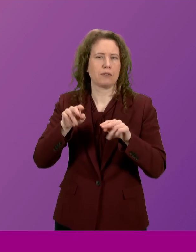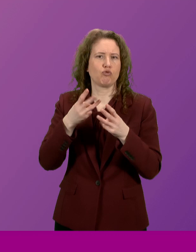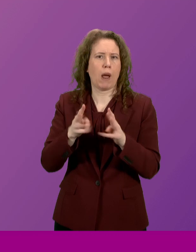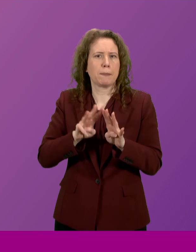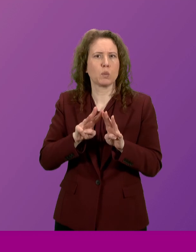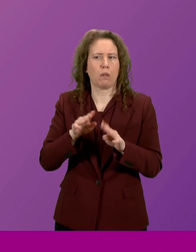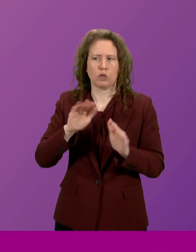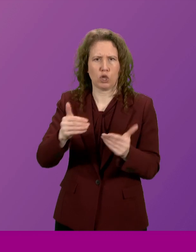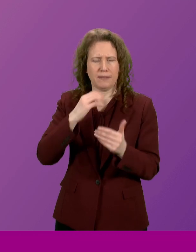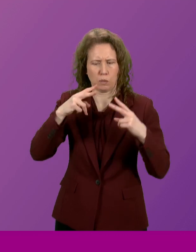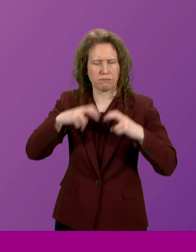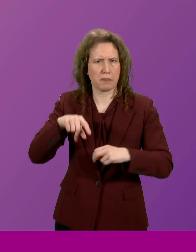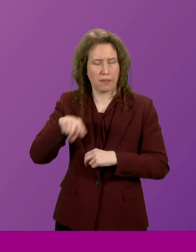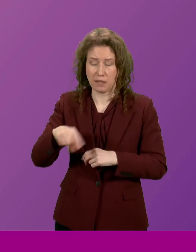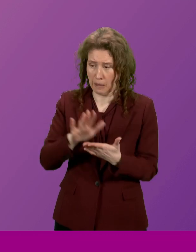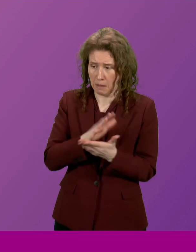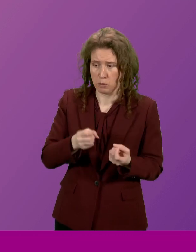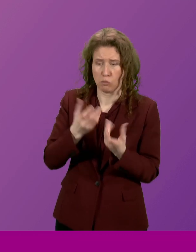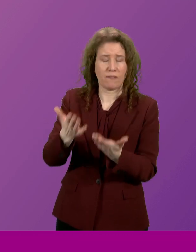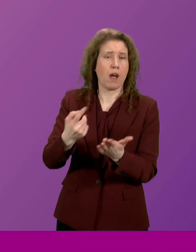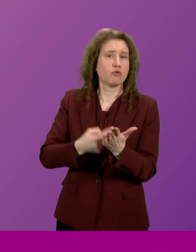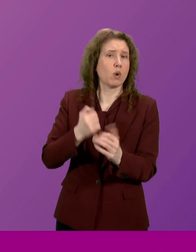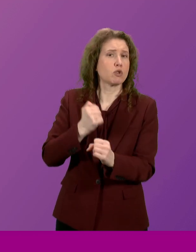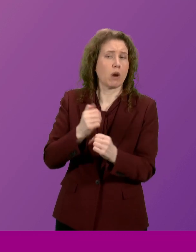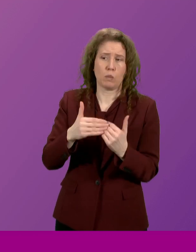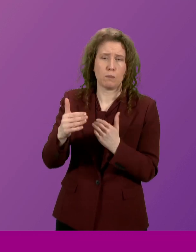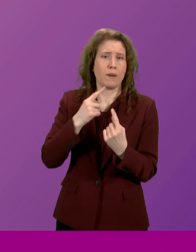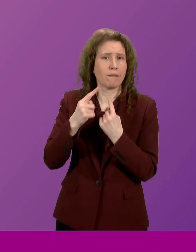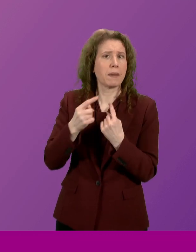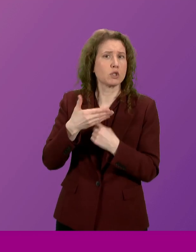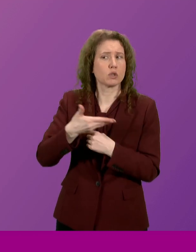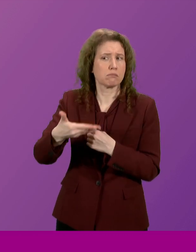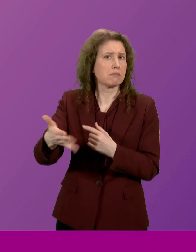I am happy to provide Rhoda Grant with an update on the developments